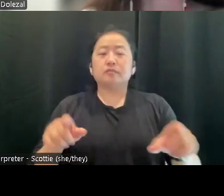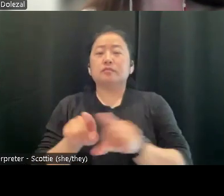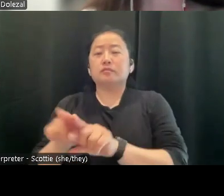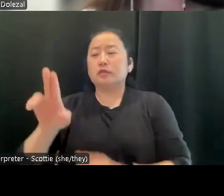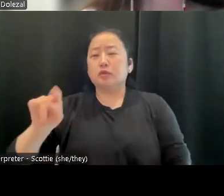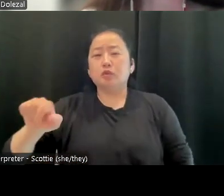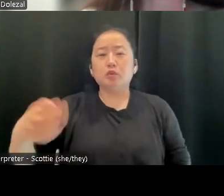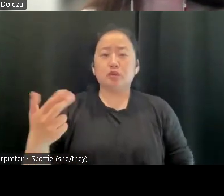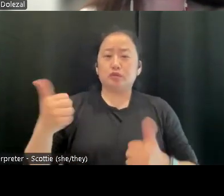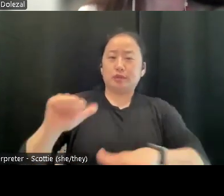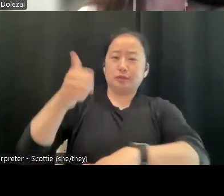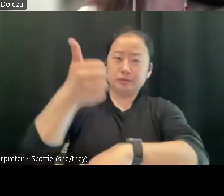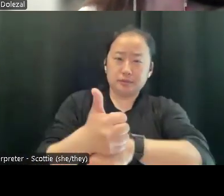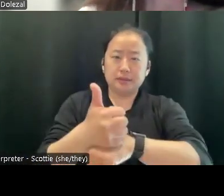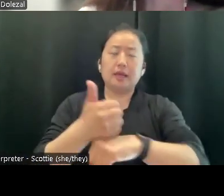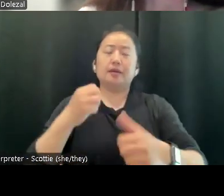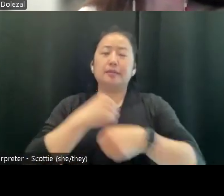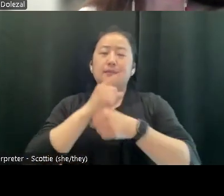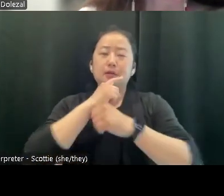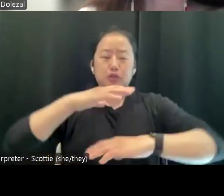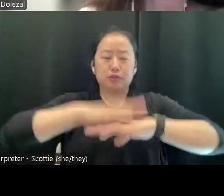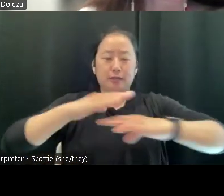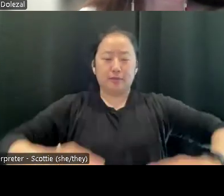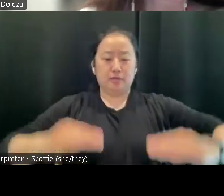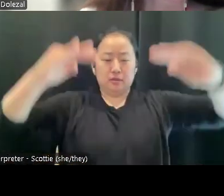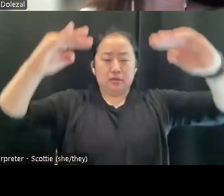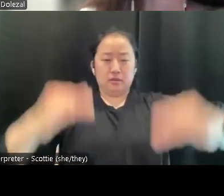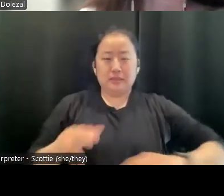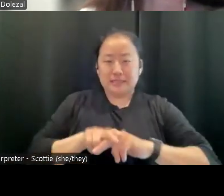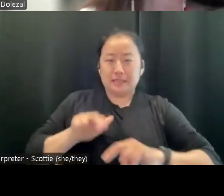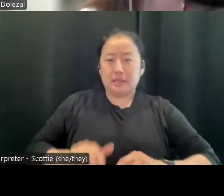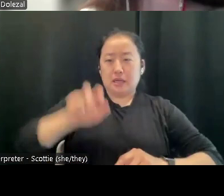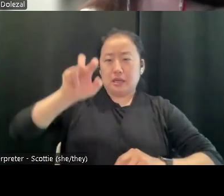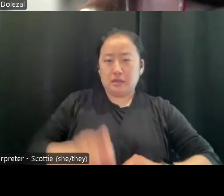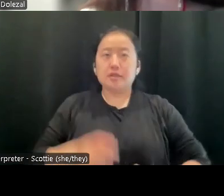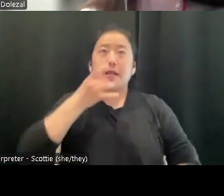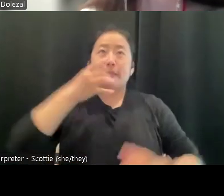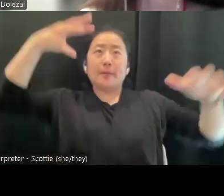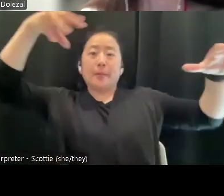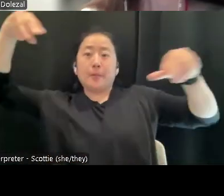at the person's level, fidgets and other items can be used for individuals that are included as well.